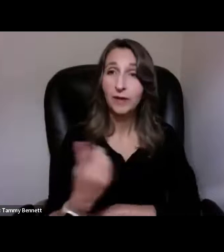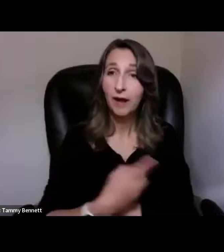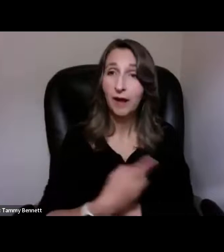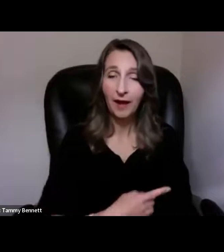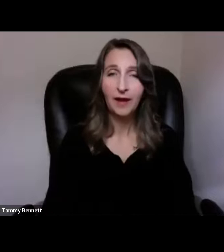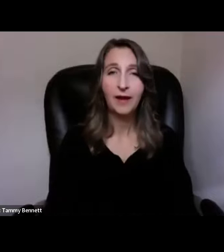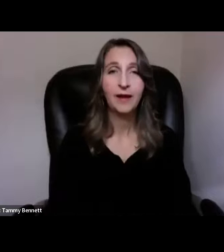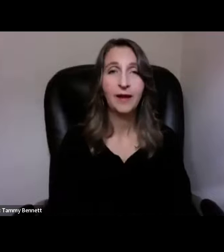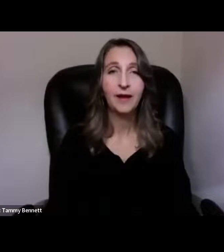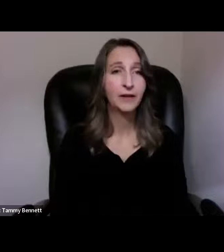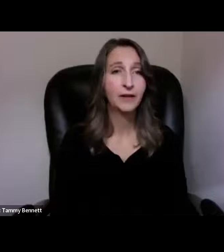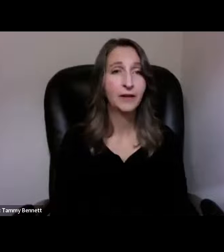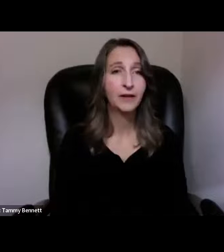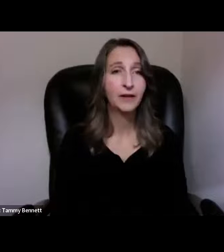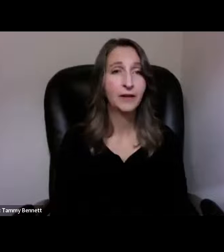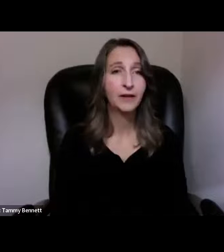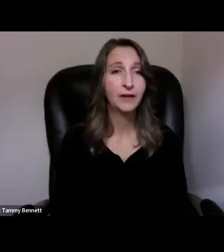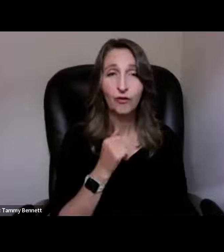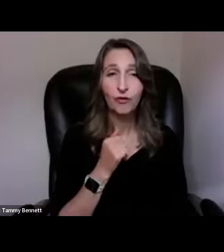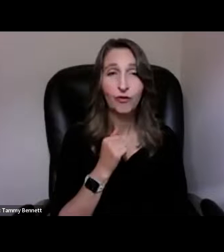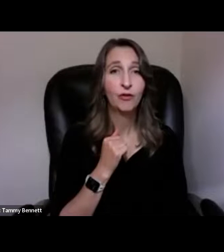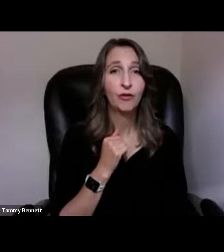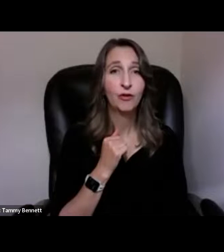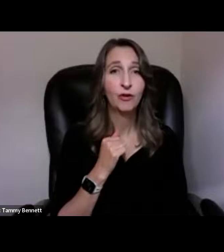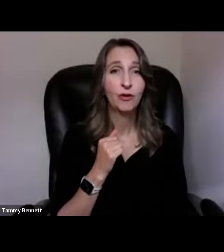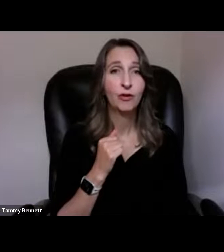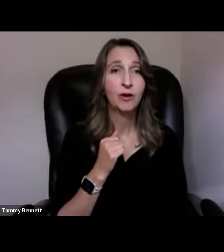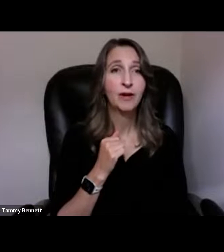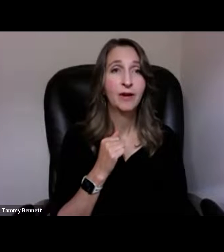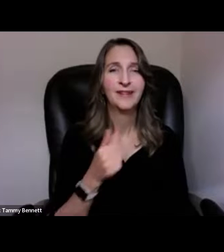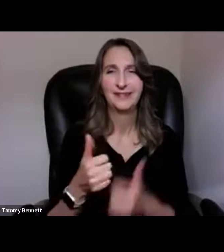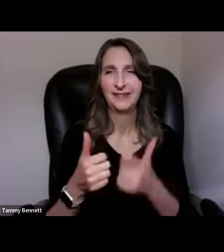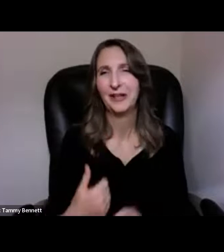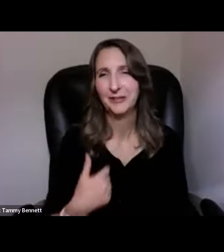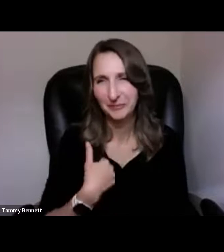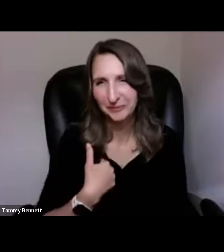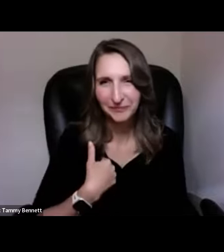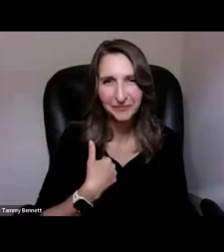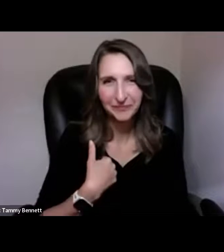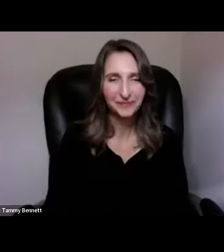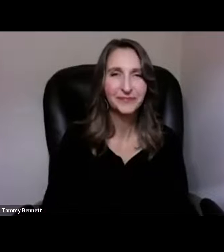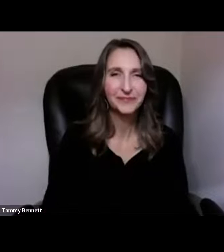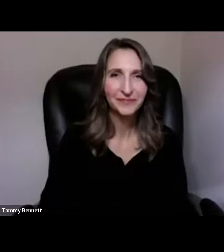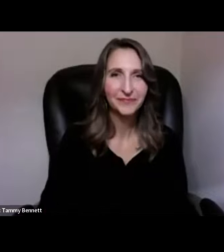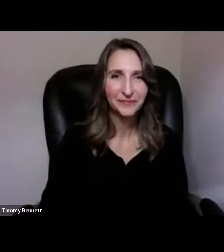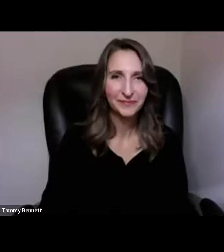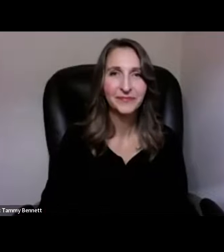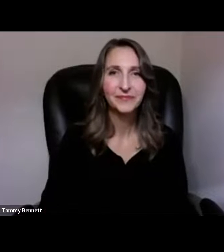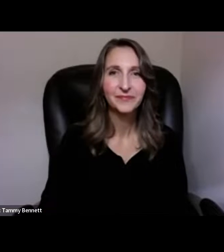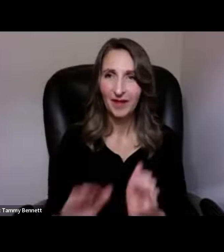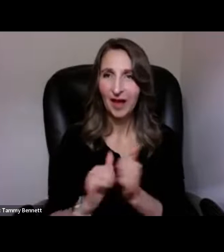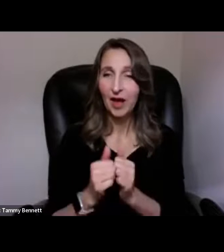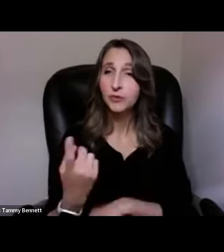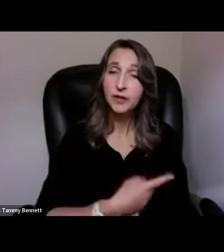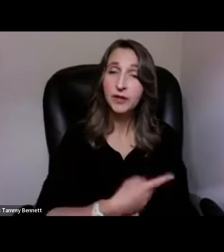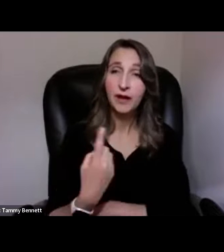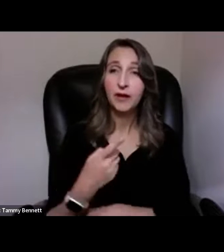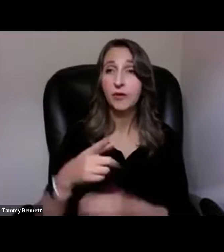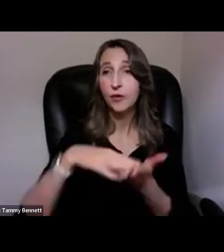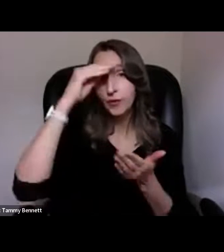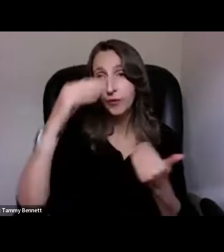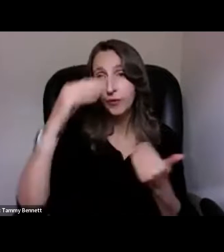"Your favorite color" "Text me," Yes. how the day went... "what did you learn?"